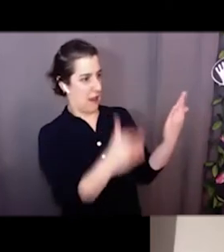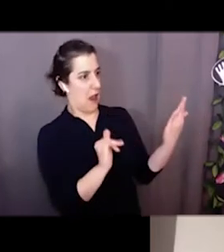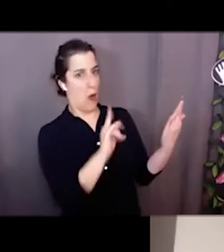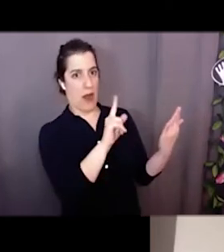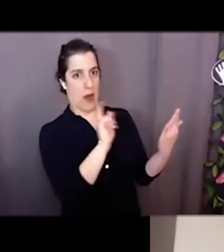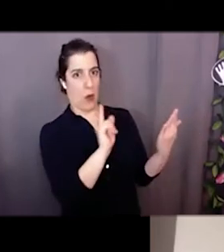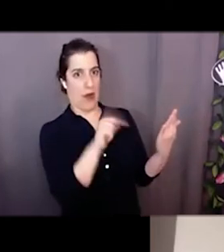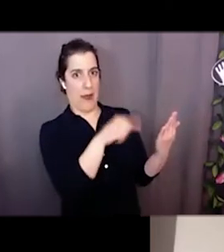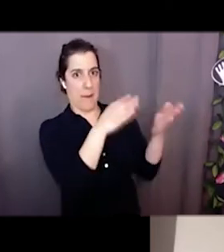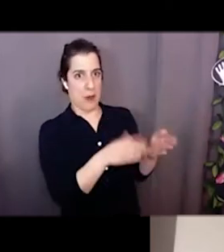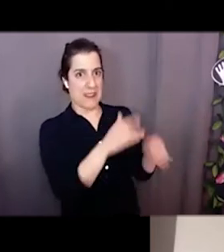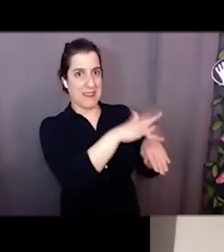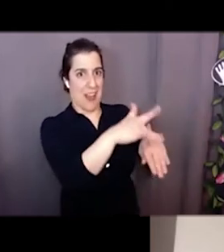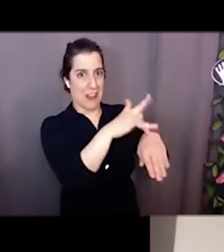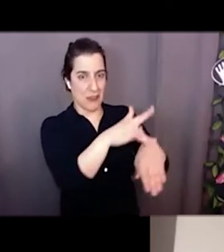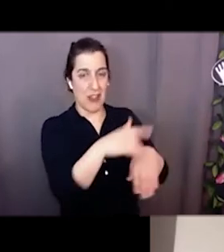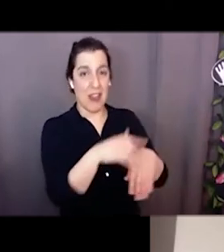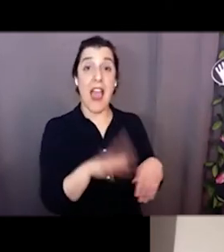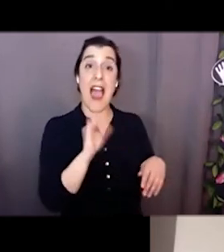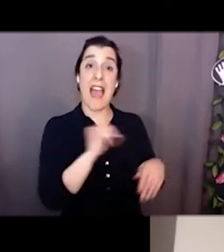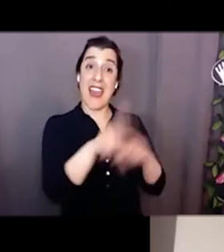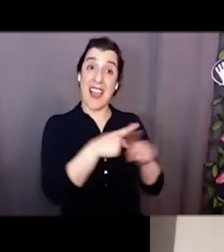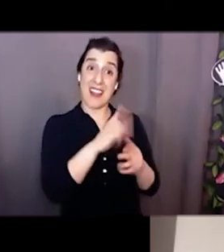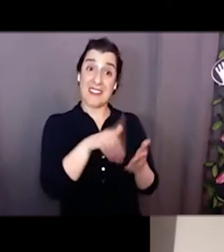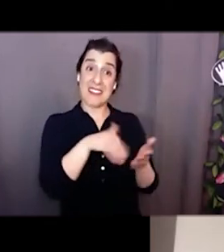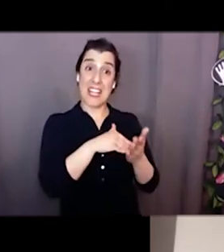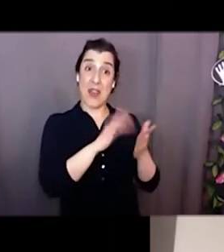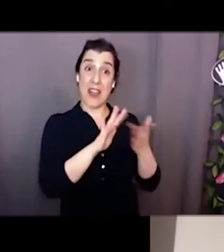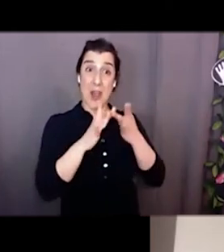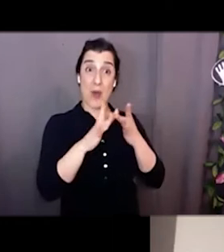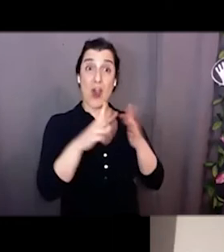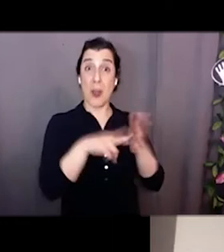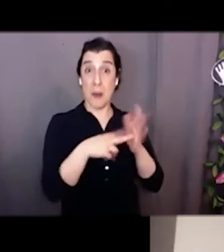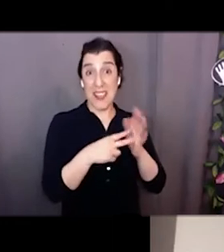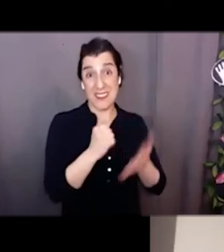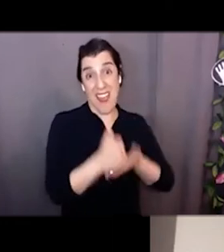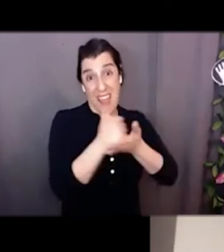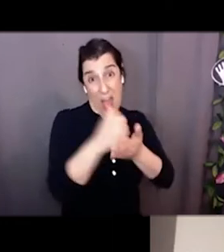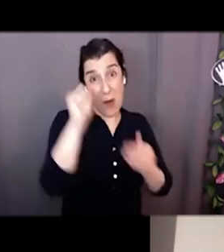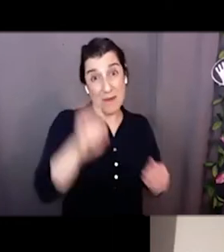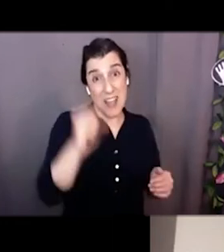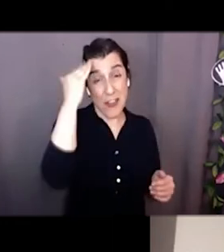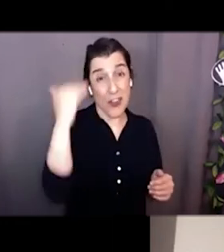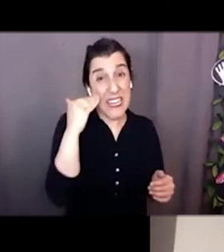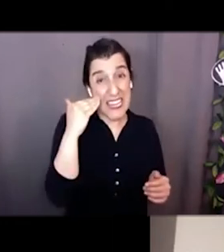But I think this kind of centralized network has prevented South Korea from the worst case scenario and um,